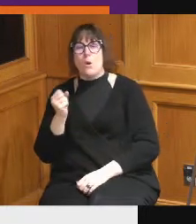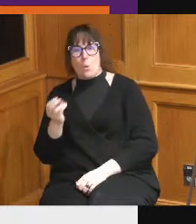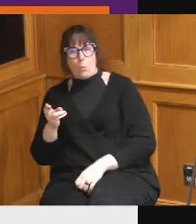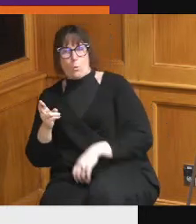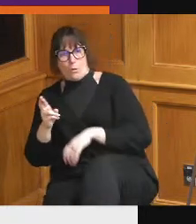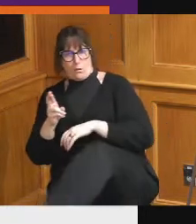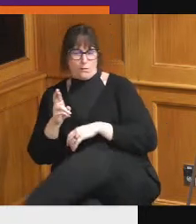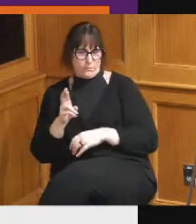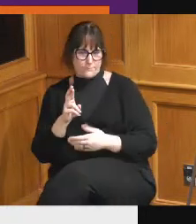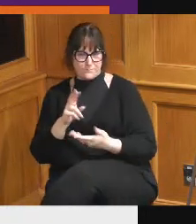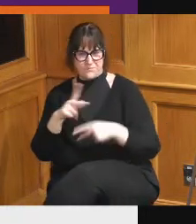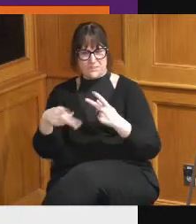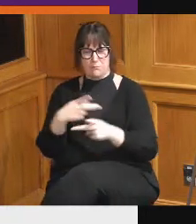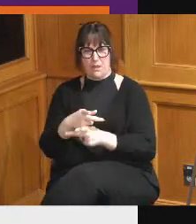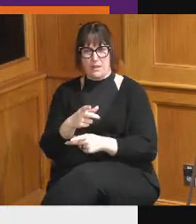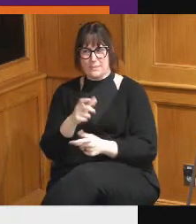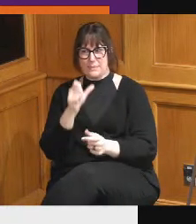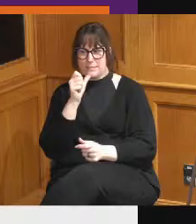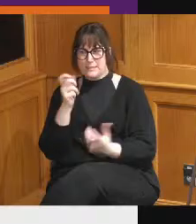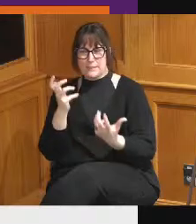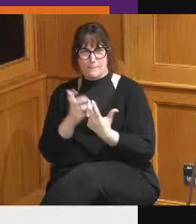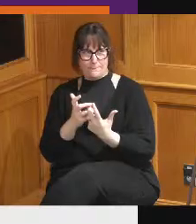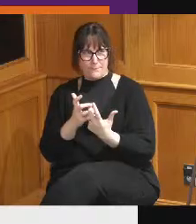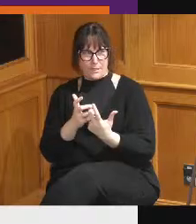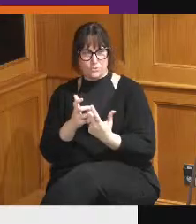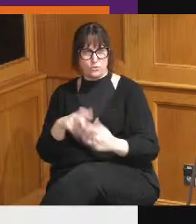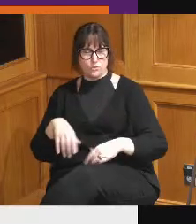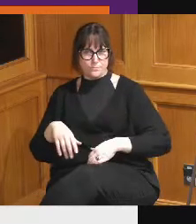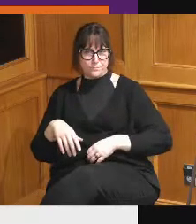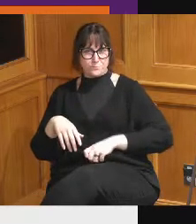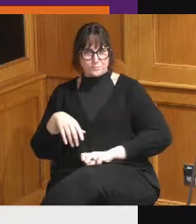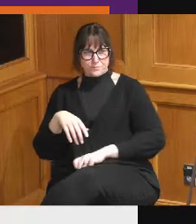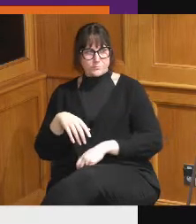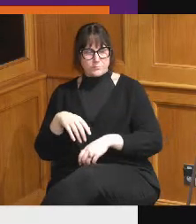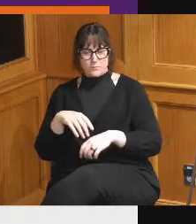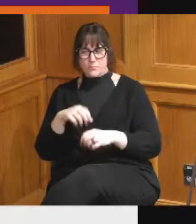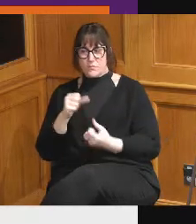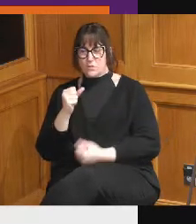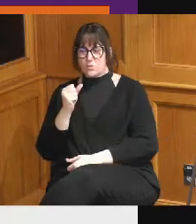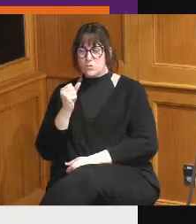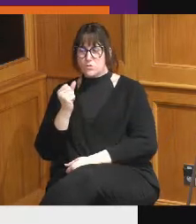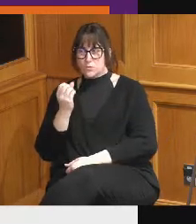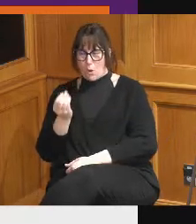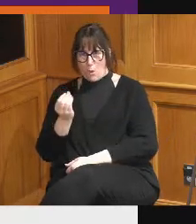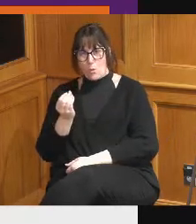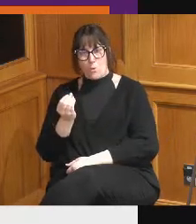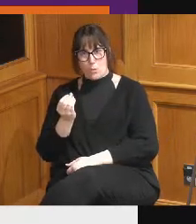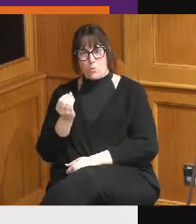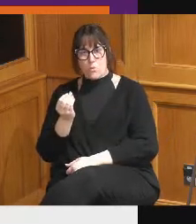that sort of doesn't mean that is is satisfies the sort of what someone has determined works for a